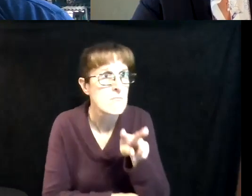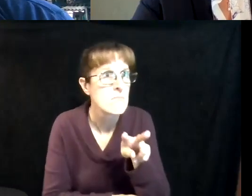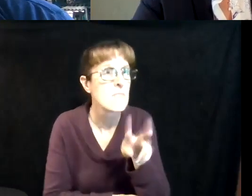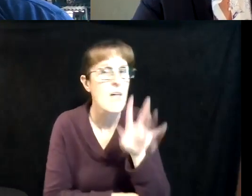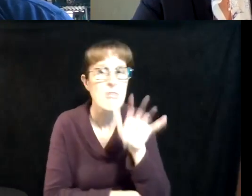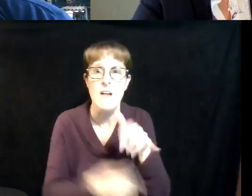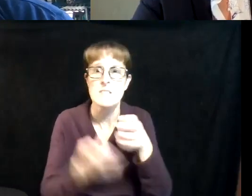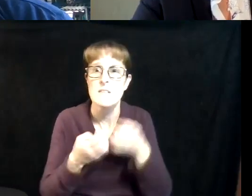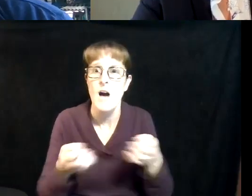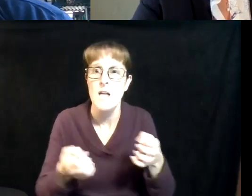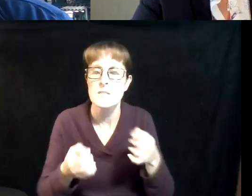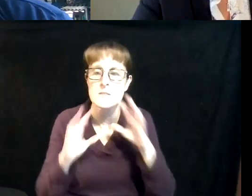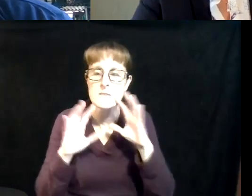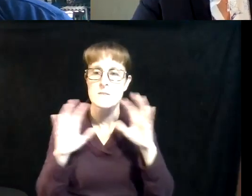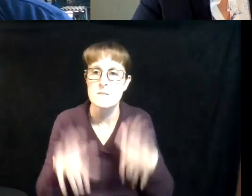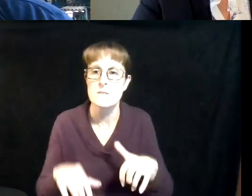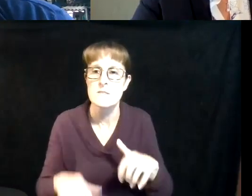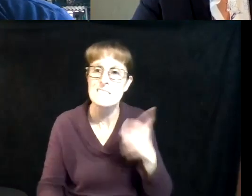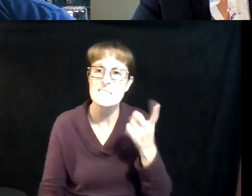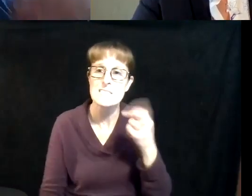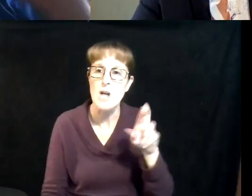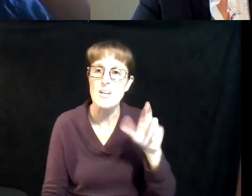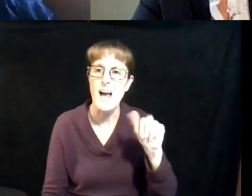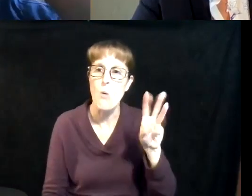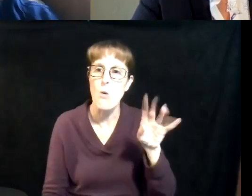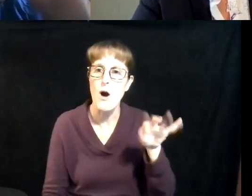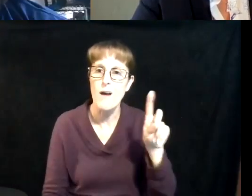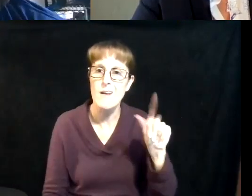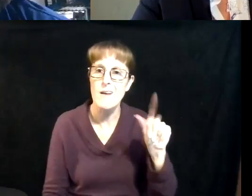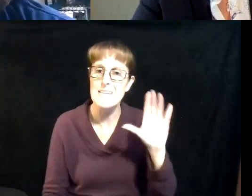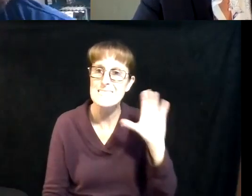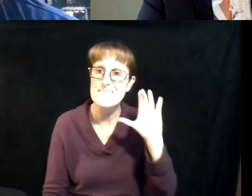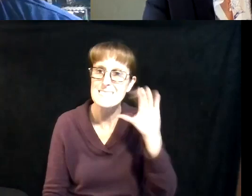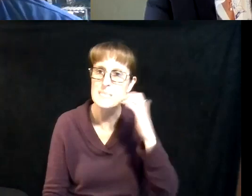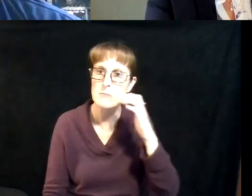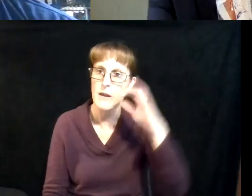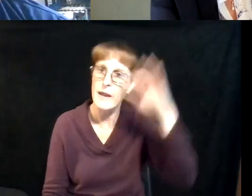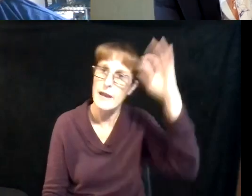Dr. Iwata seemed either ignorant of those ramifications or indifferent to them.